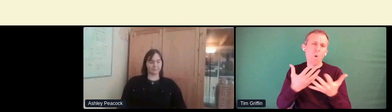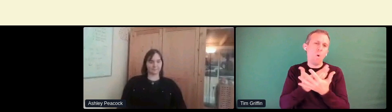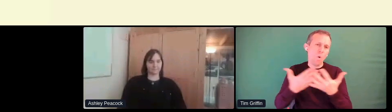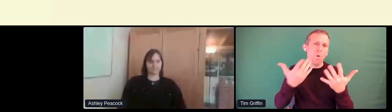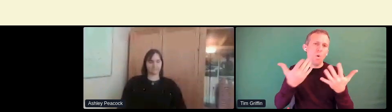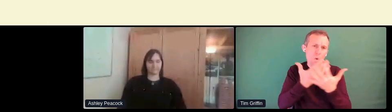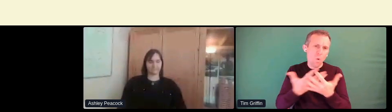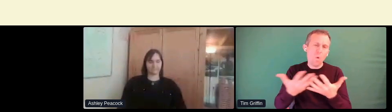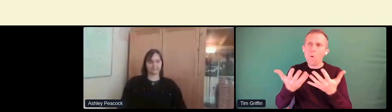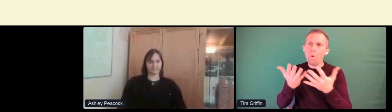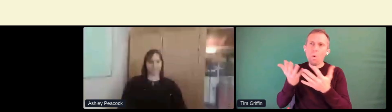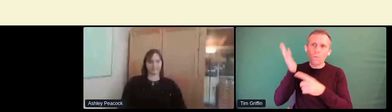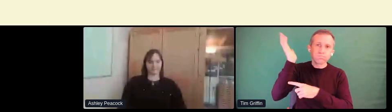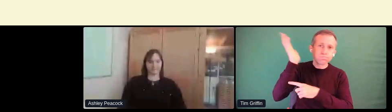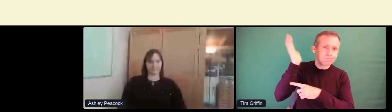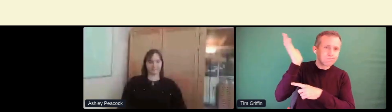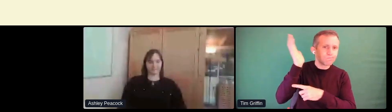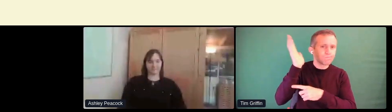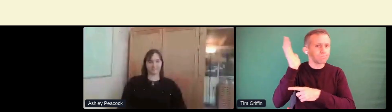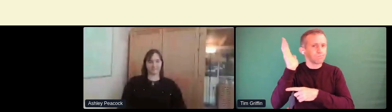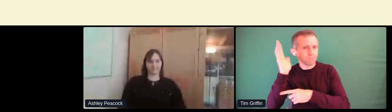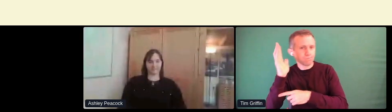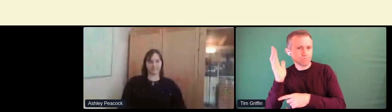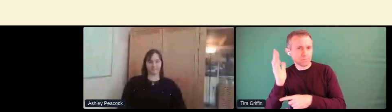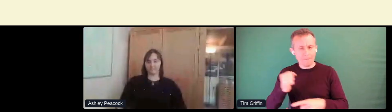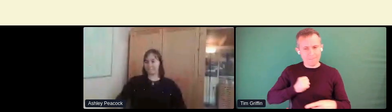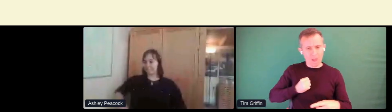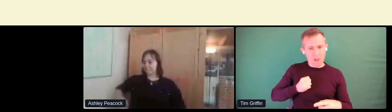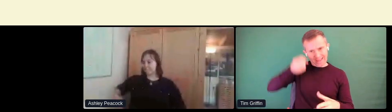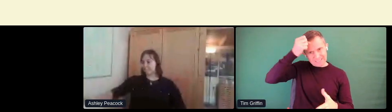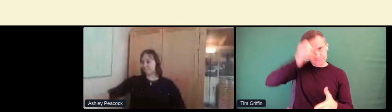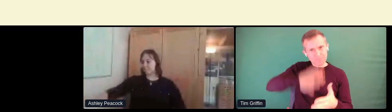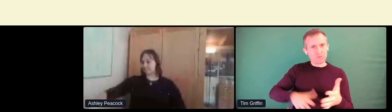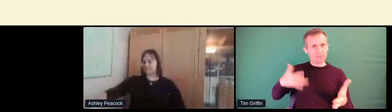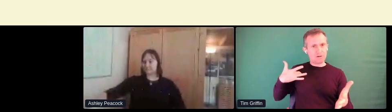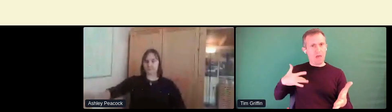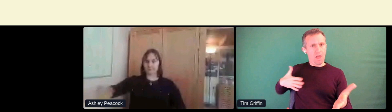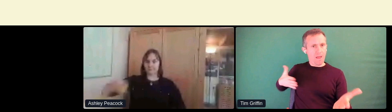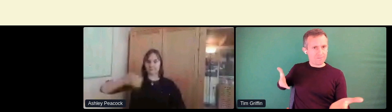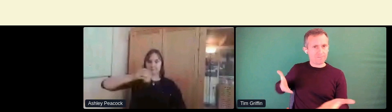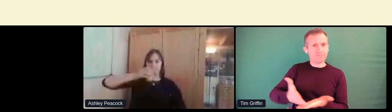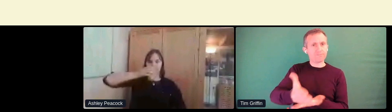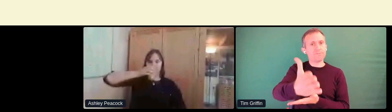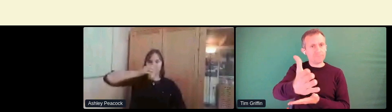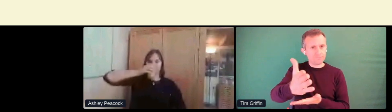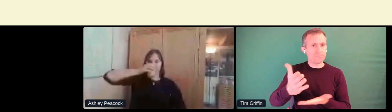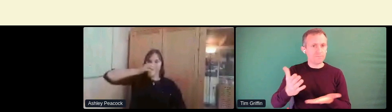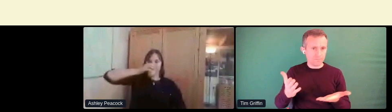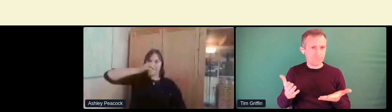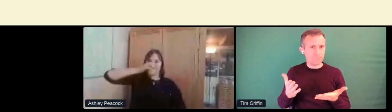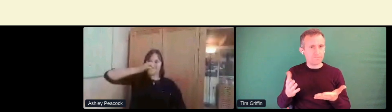experience, particularly my experience in kind of the working and the education environments.